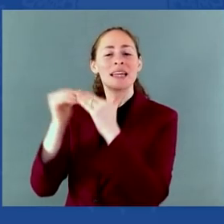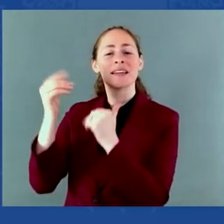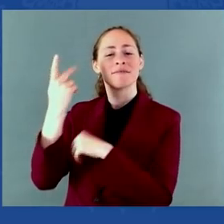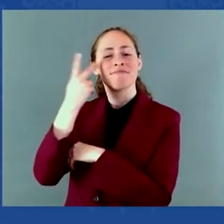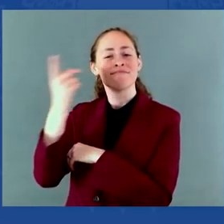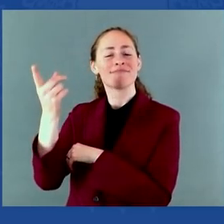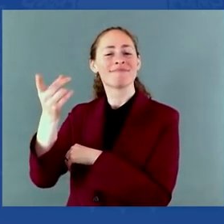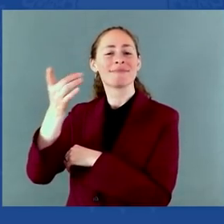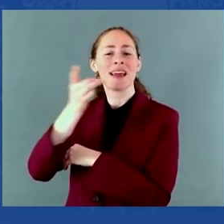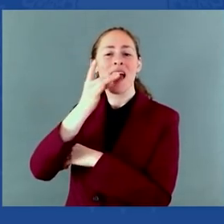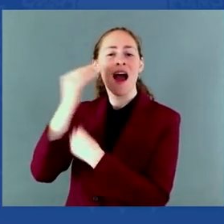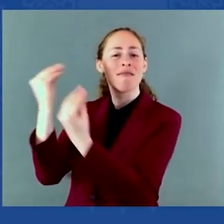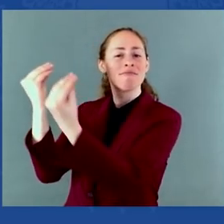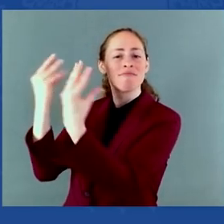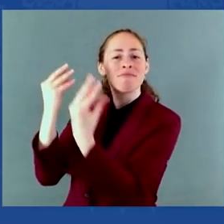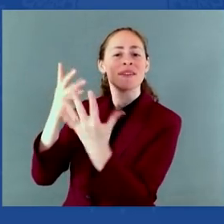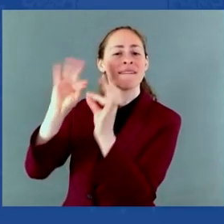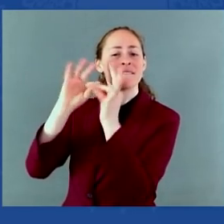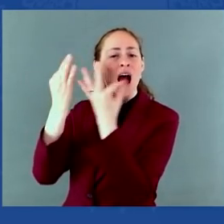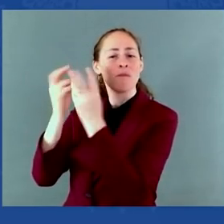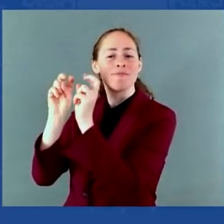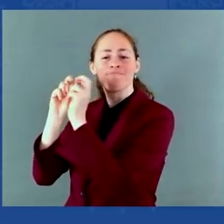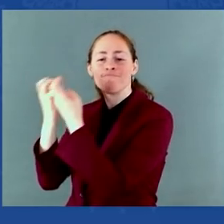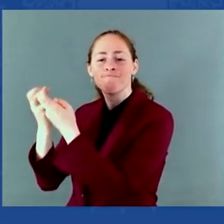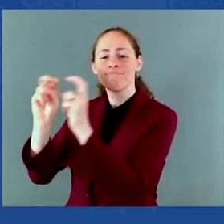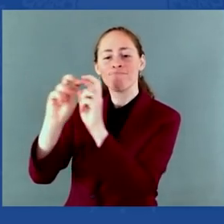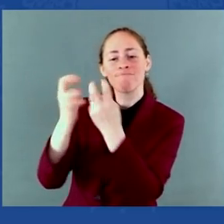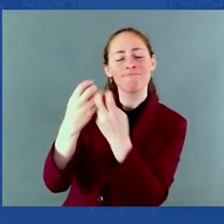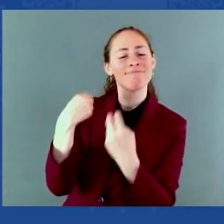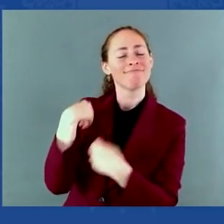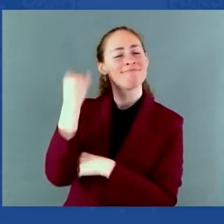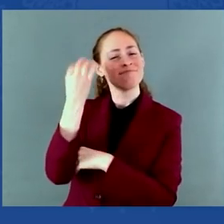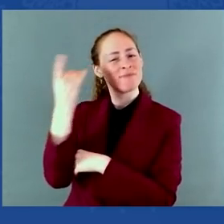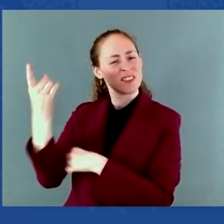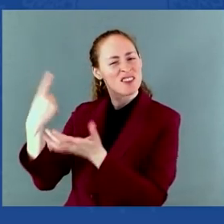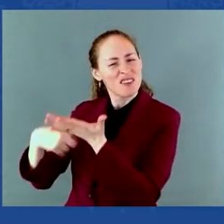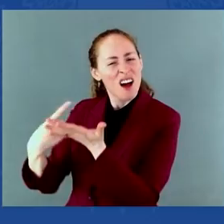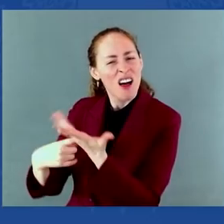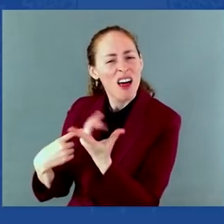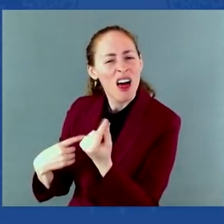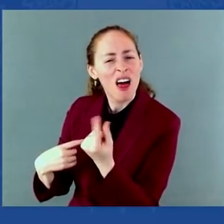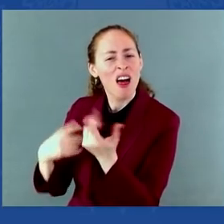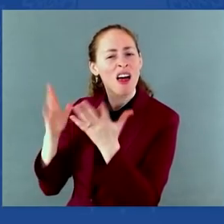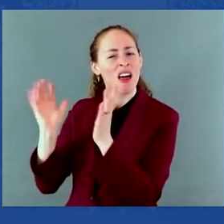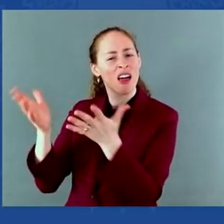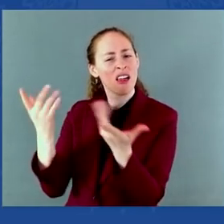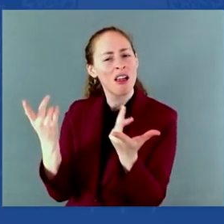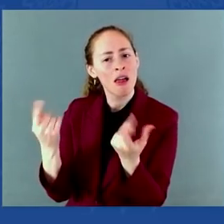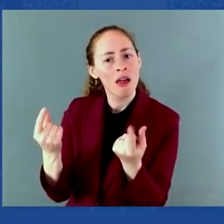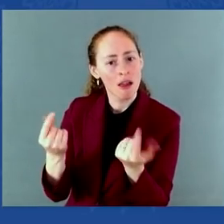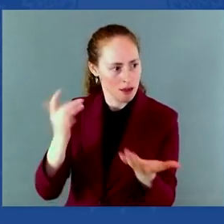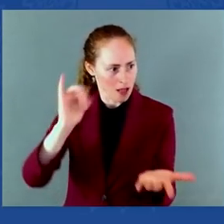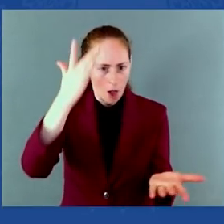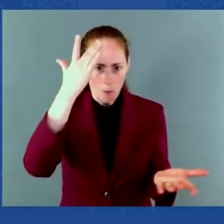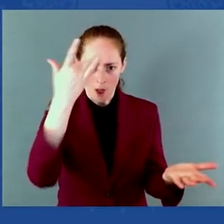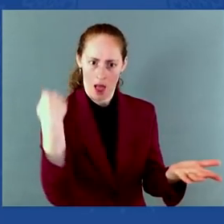What are they thinking about? Because that's why I ran. That's why these folks ran. It's about building the -- their --